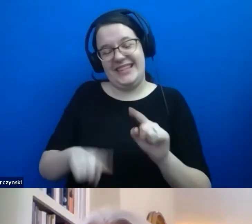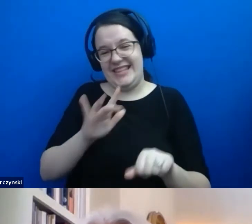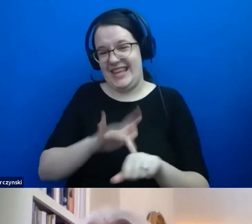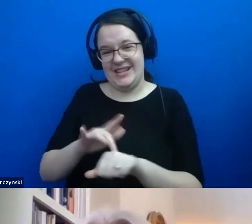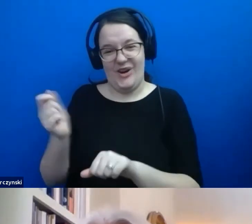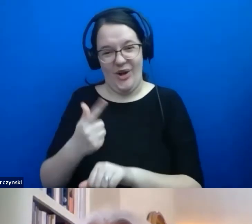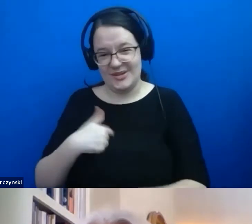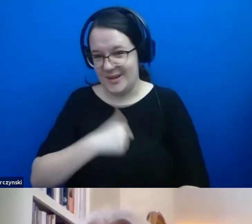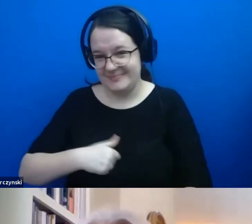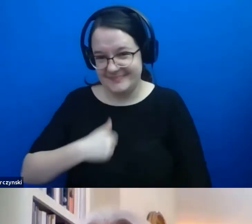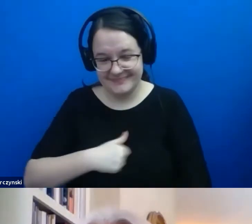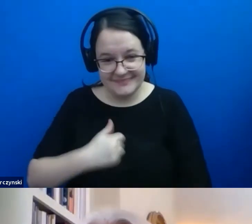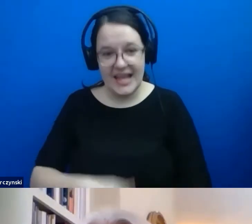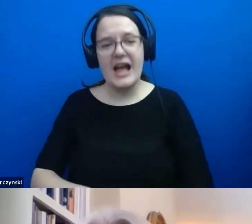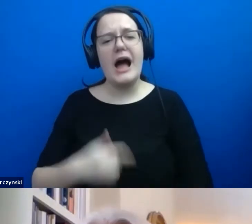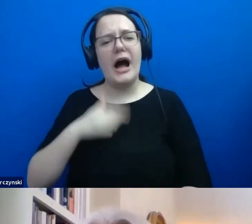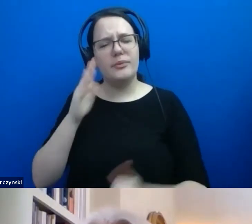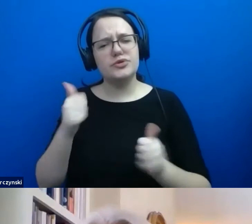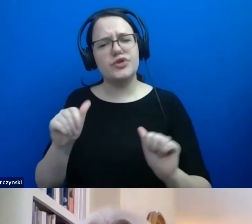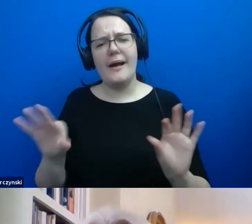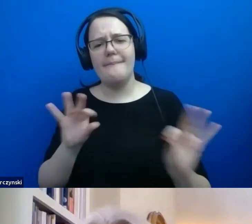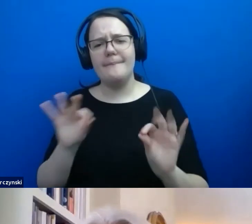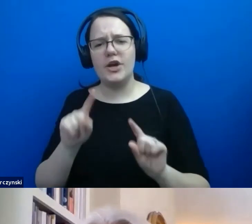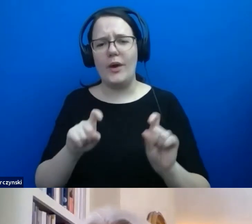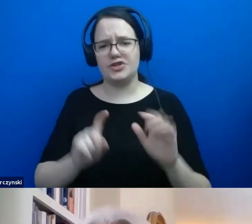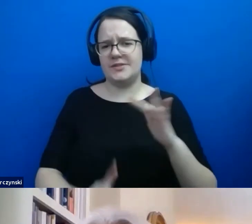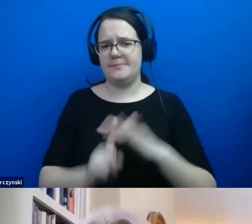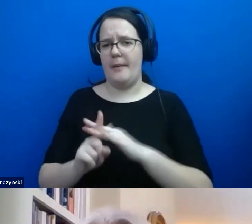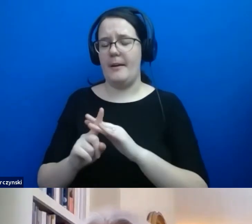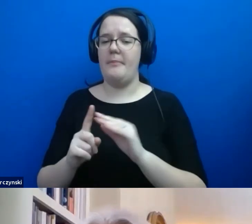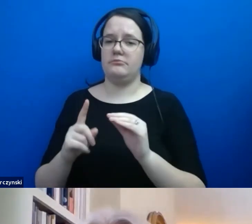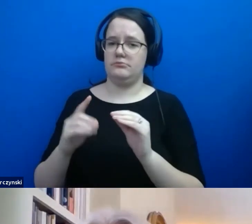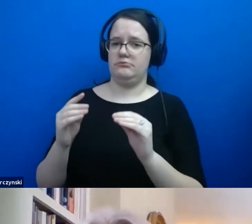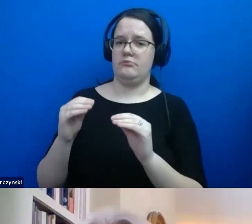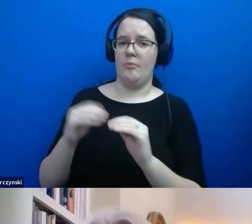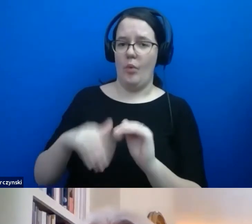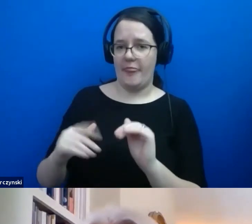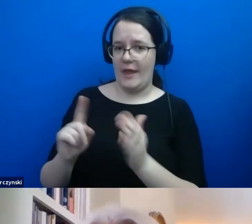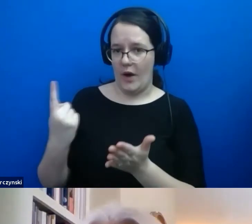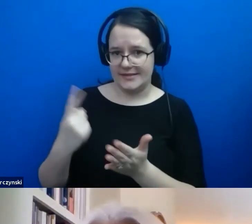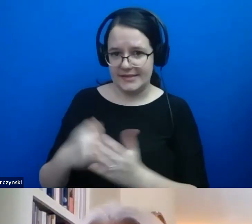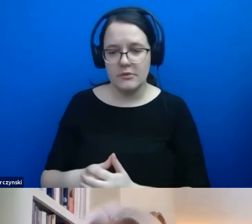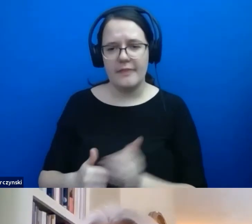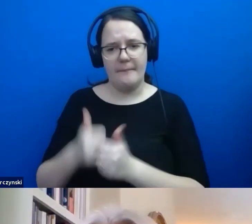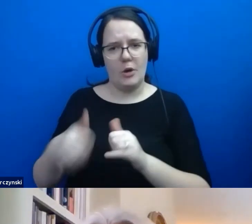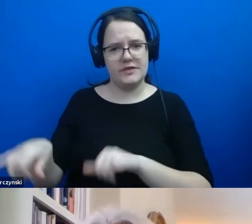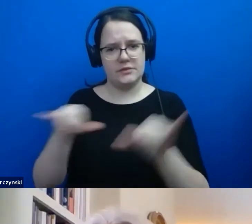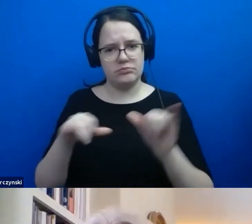um select questions that have come up more than once uh in the chat and so the first one of the